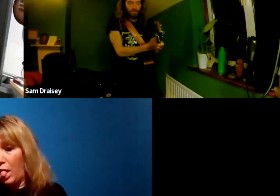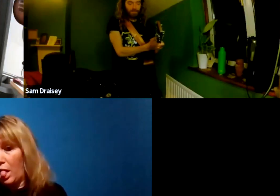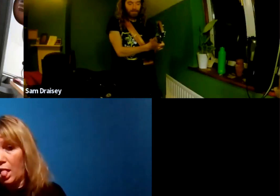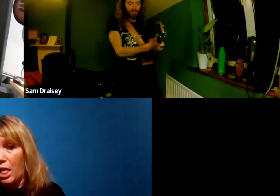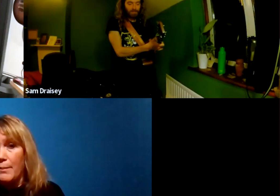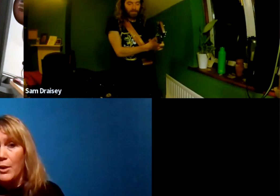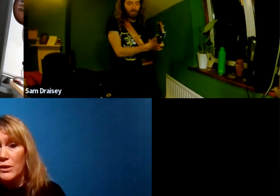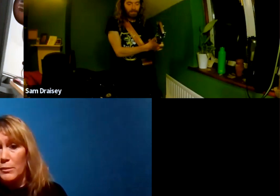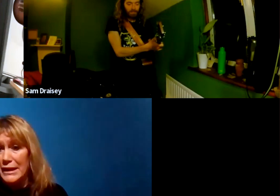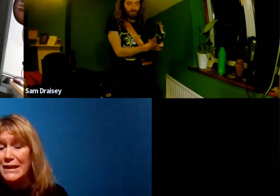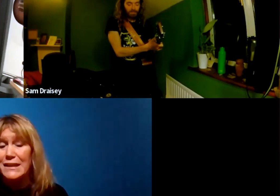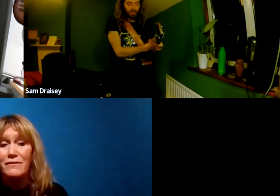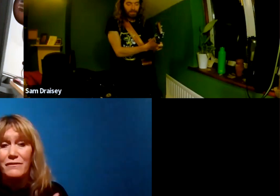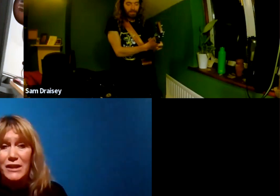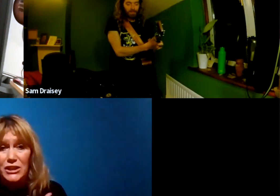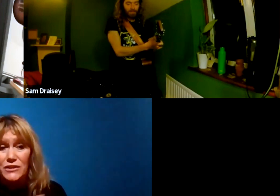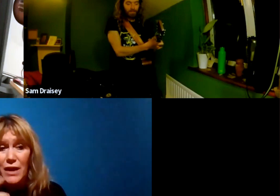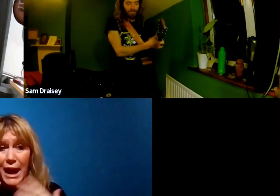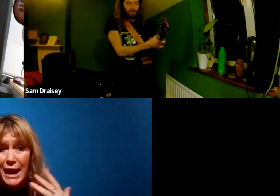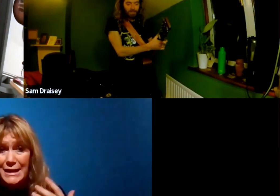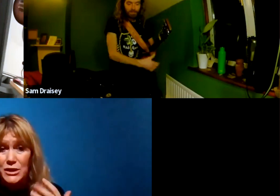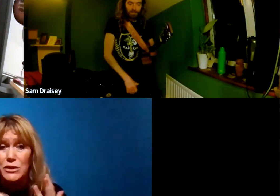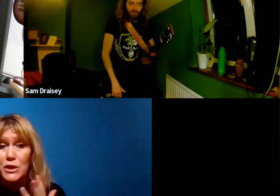I'm pale skinned